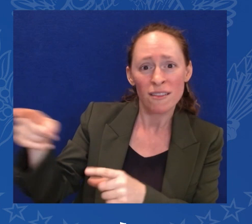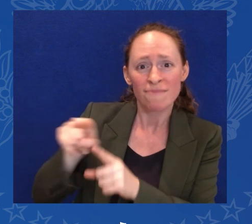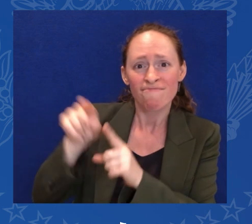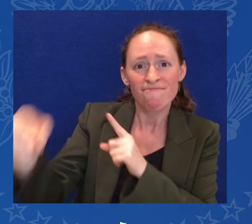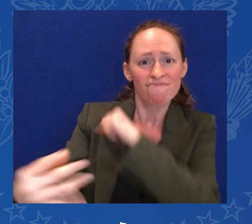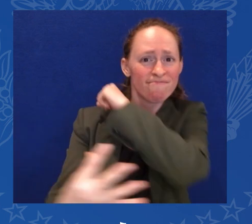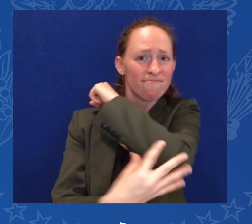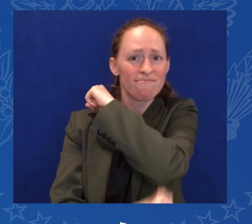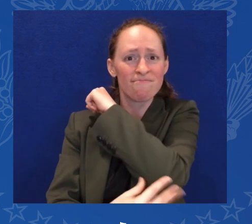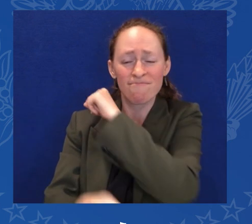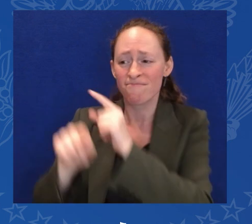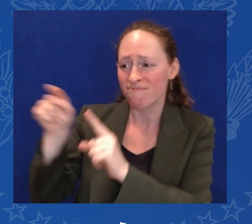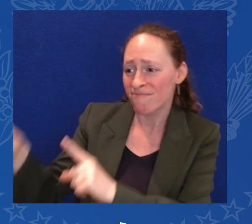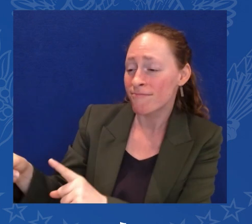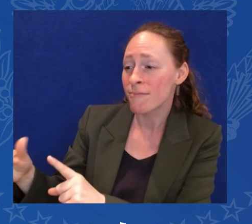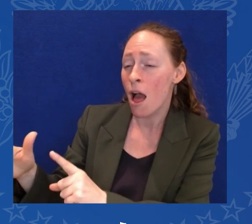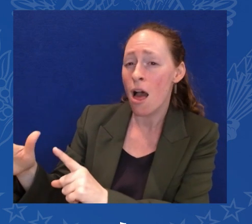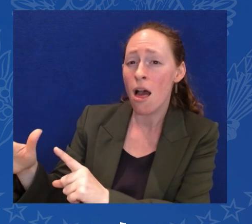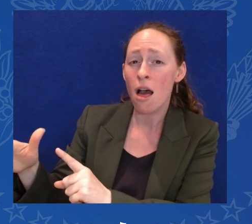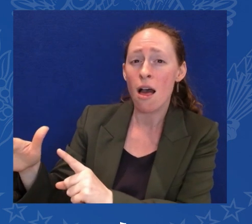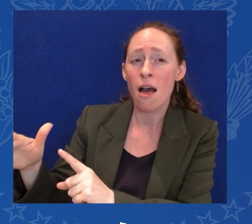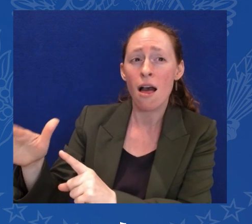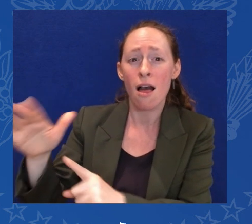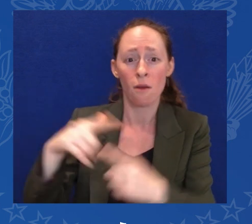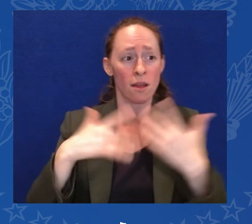President and Vice President gave us this great hope --